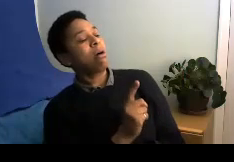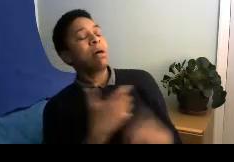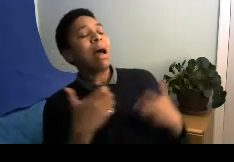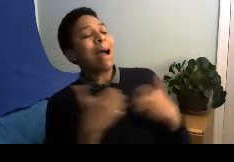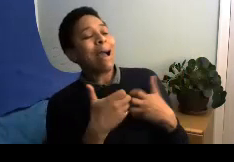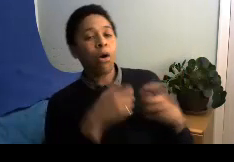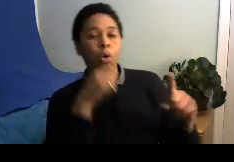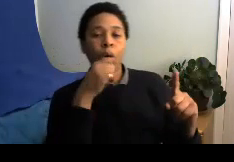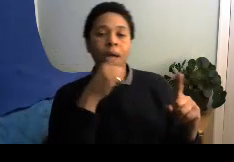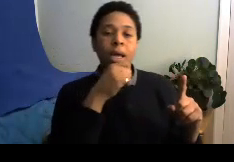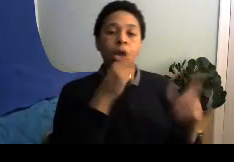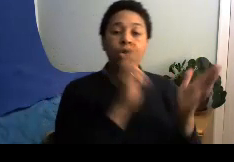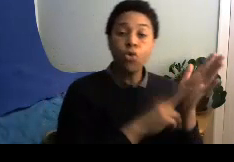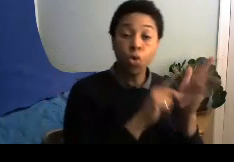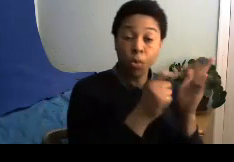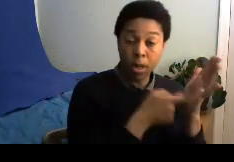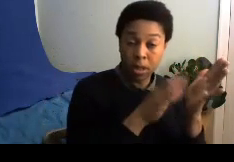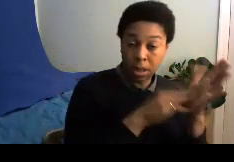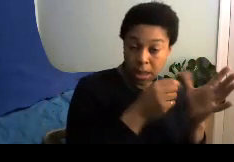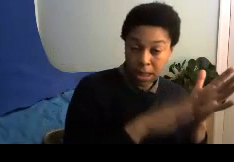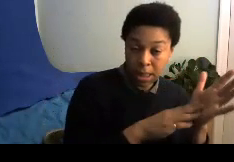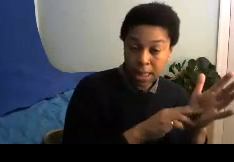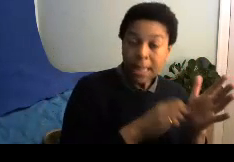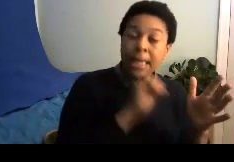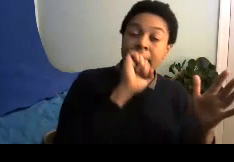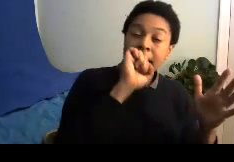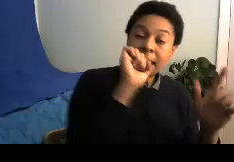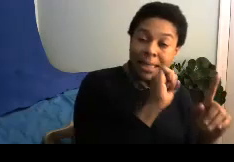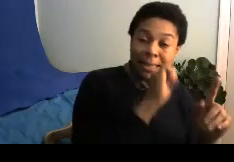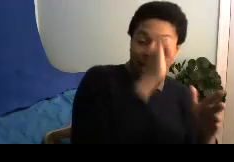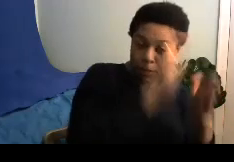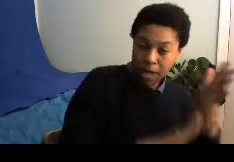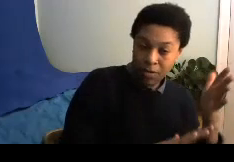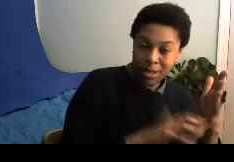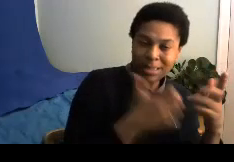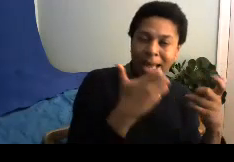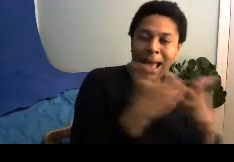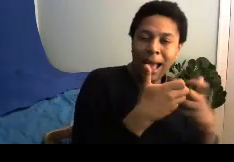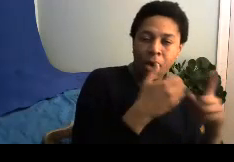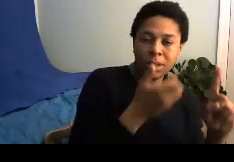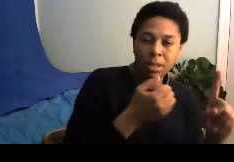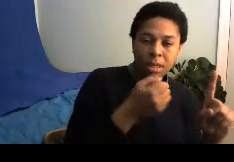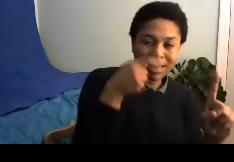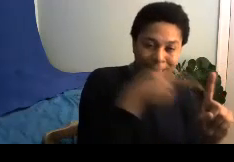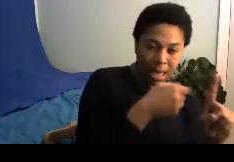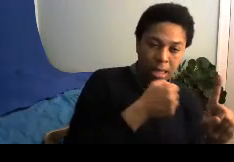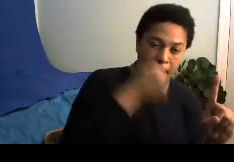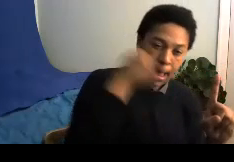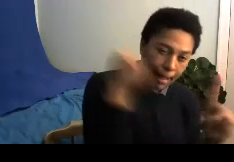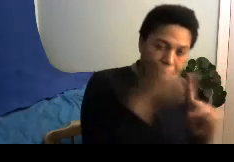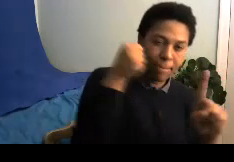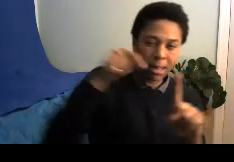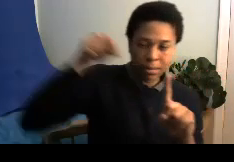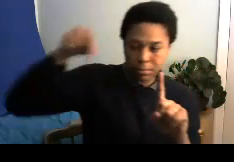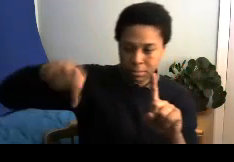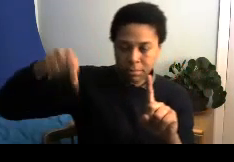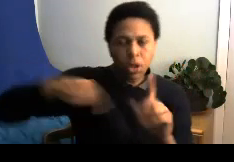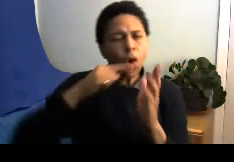And once I was able to see those kinds of things sort of rise up from the text, it really informed the rest of it, really